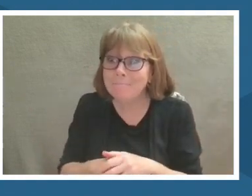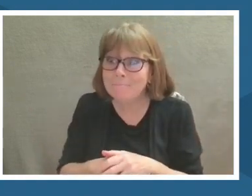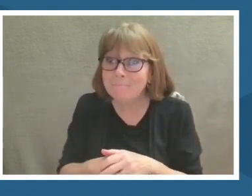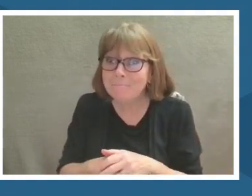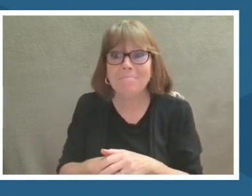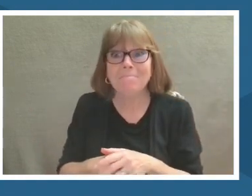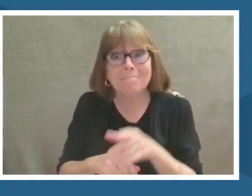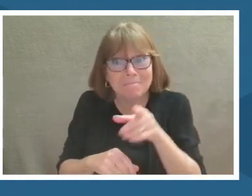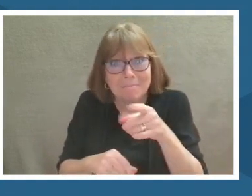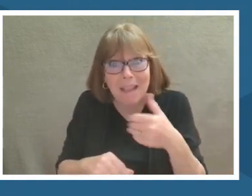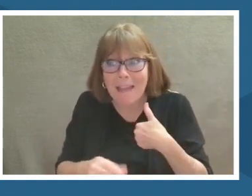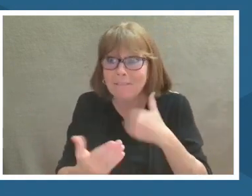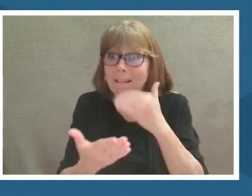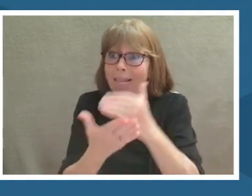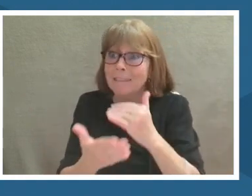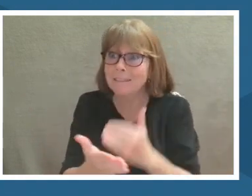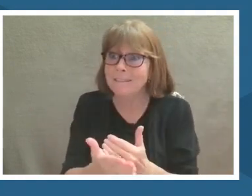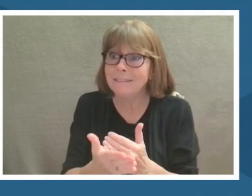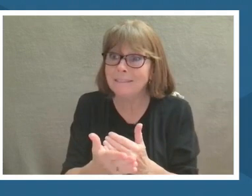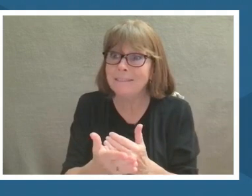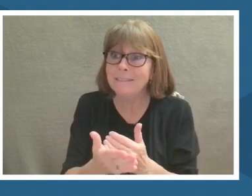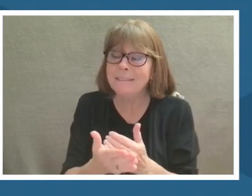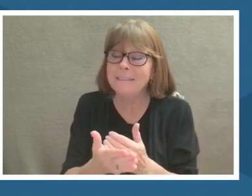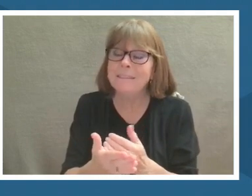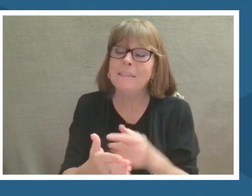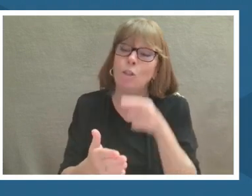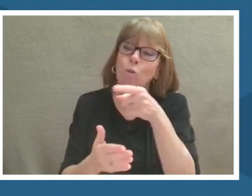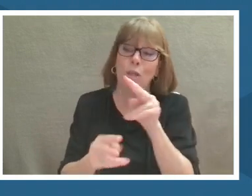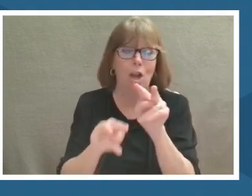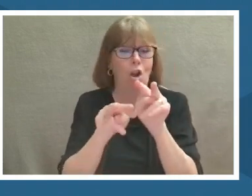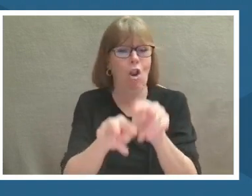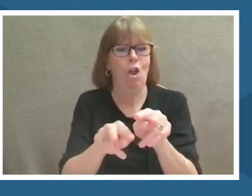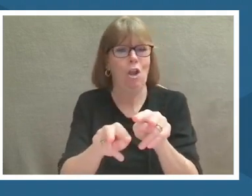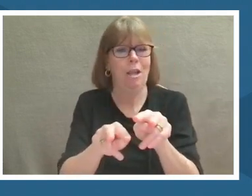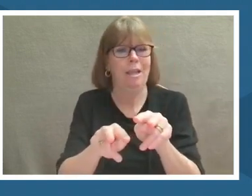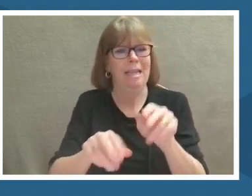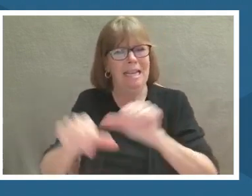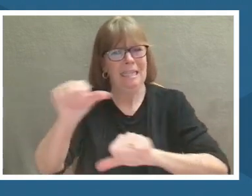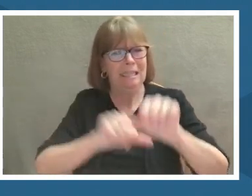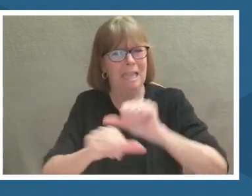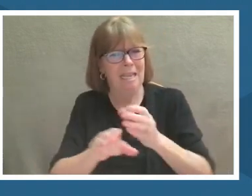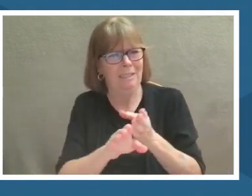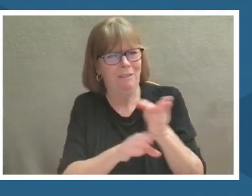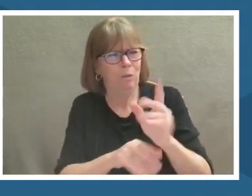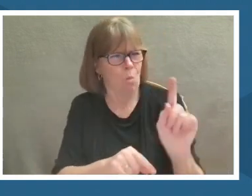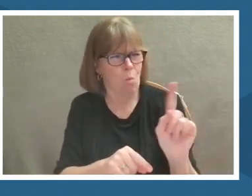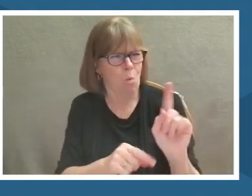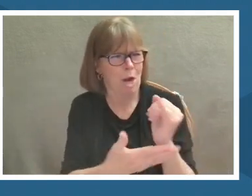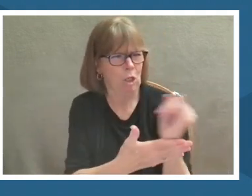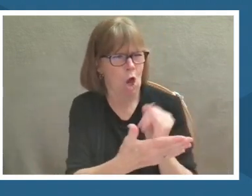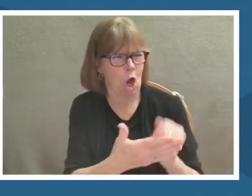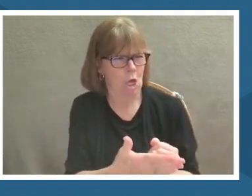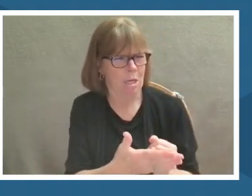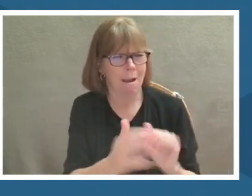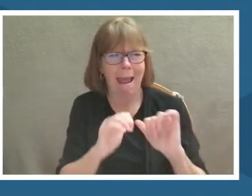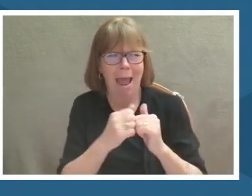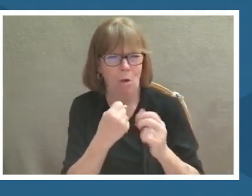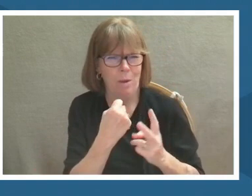evaluate the art aspect within a scientific field